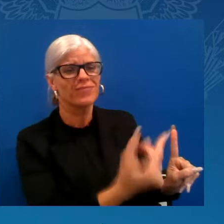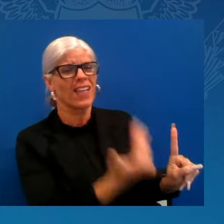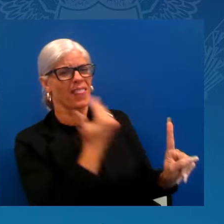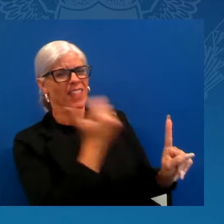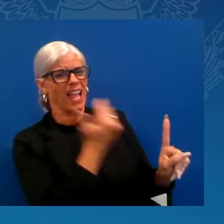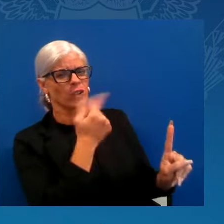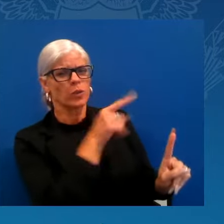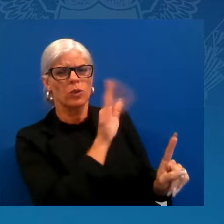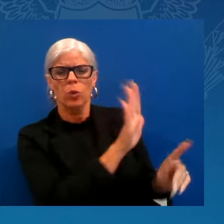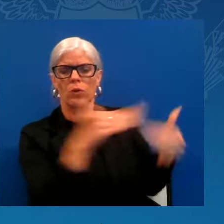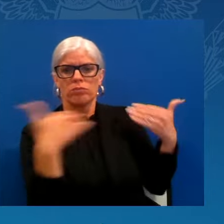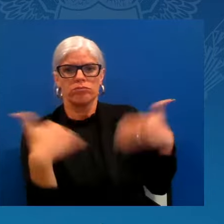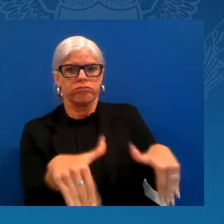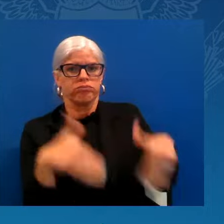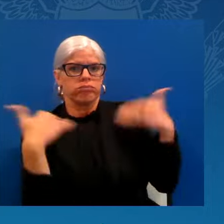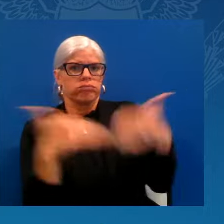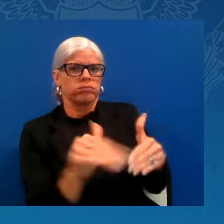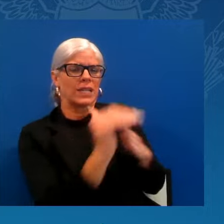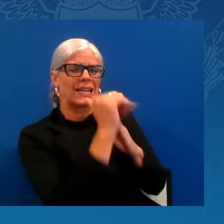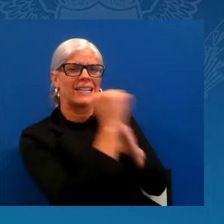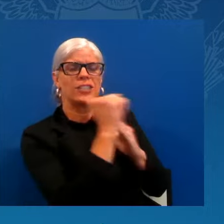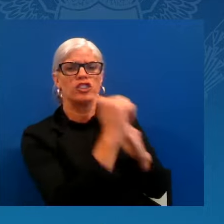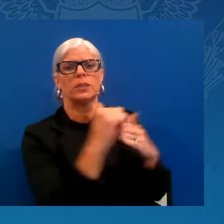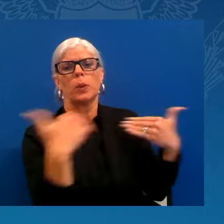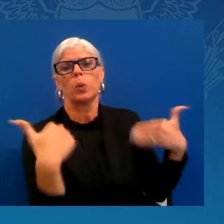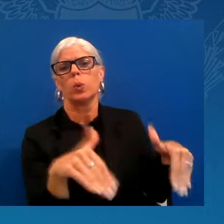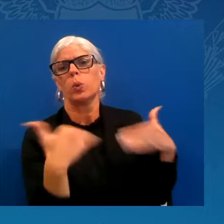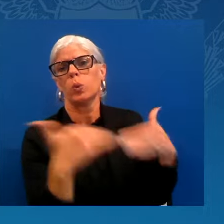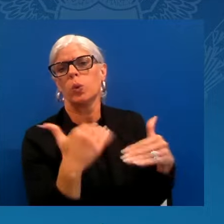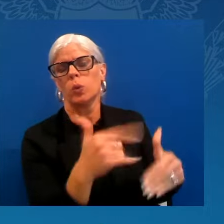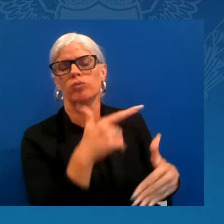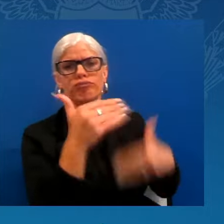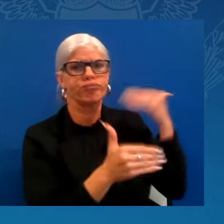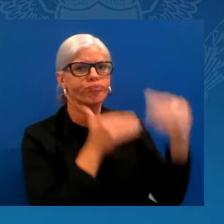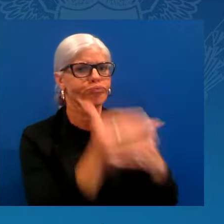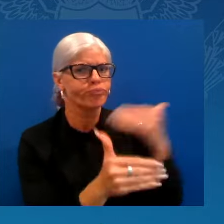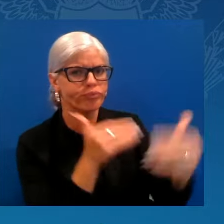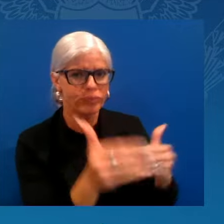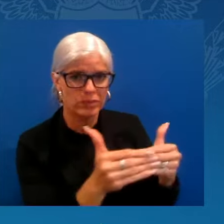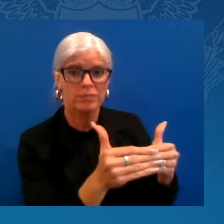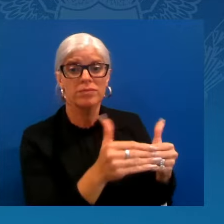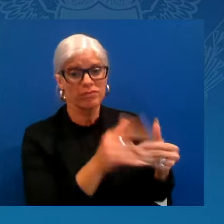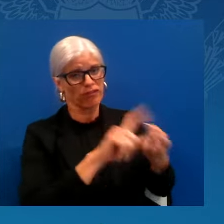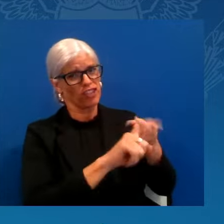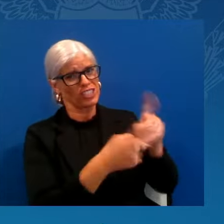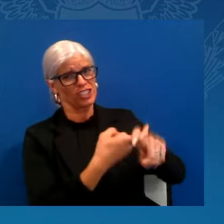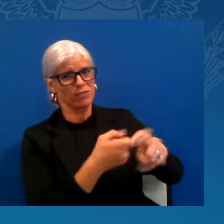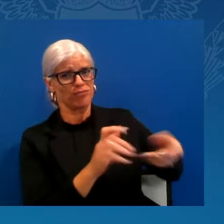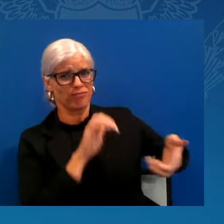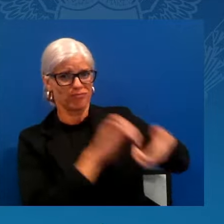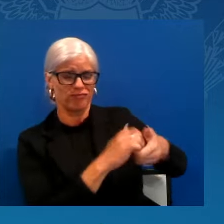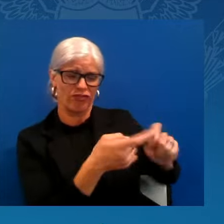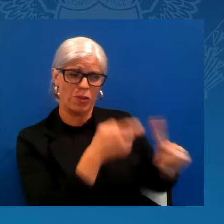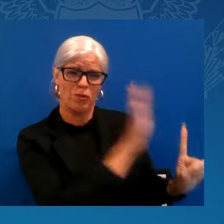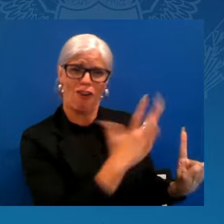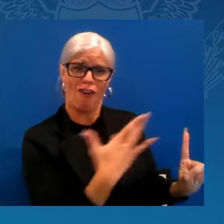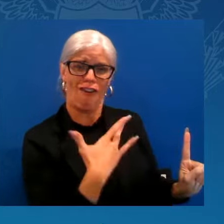that you provide and the friendship that is very heartfelt. And of course, I send best to your brother, who I have spent time with as well.